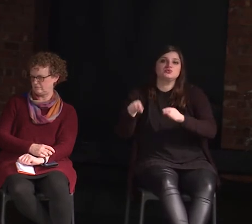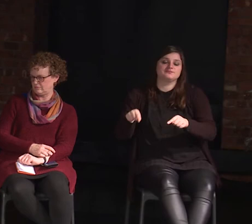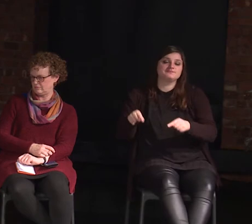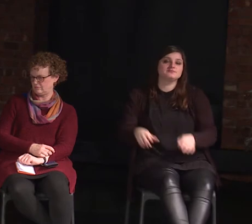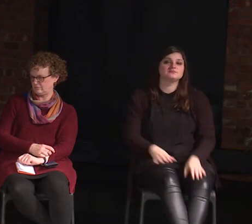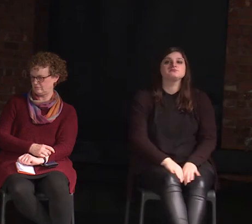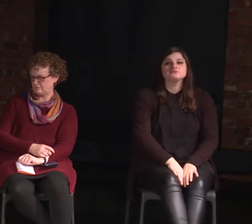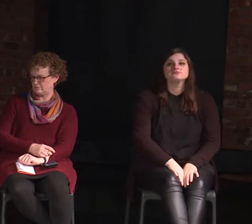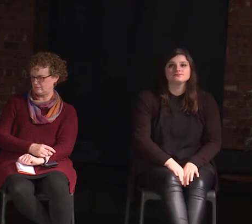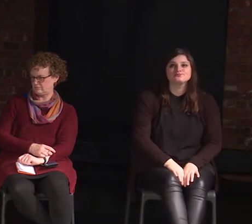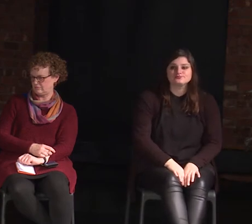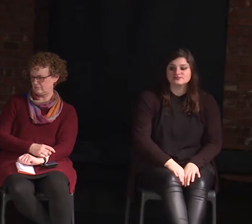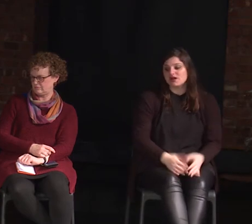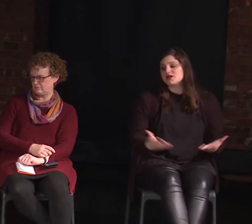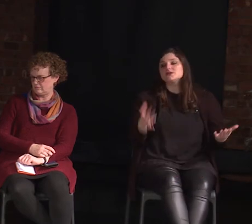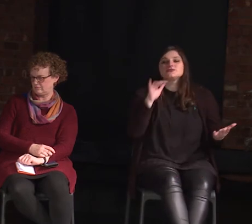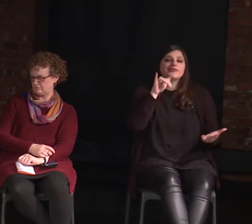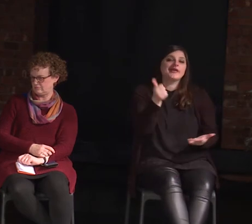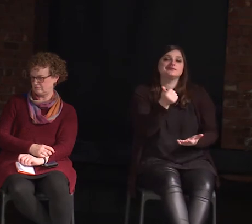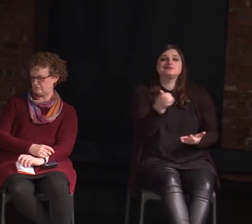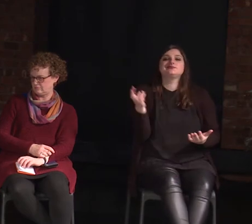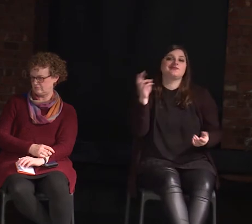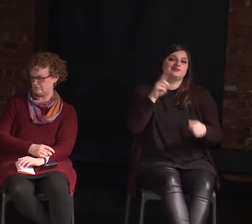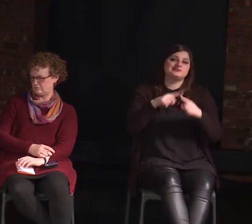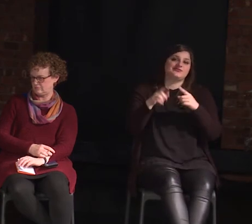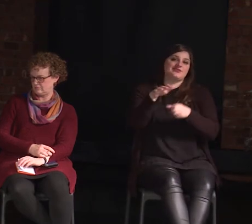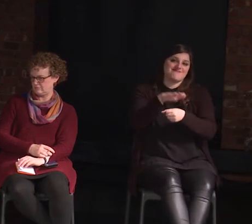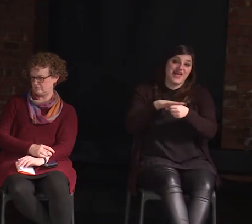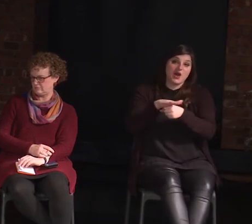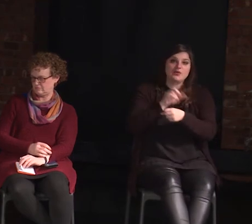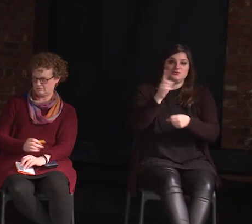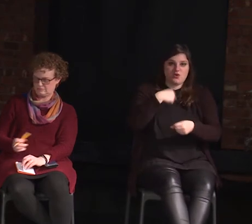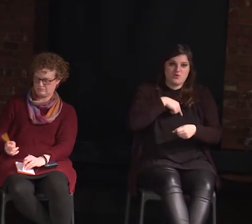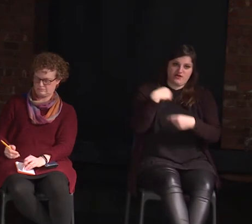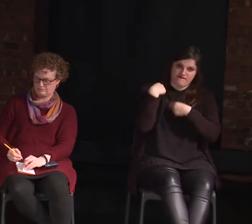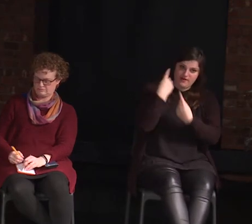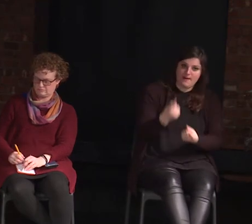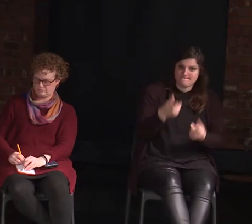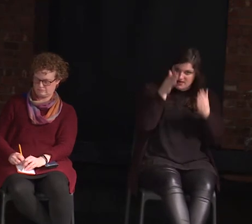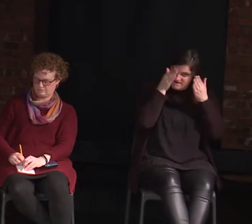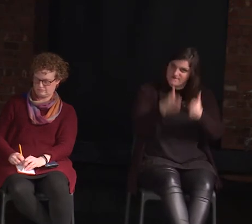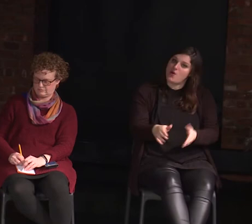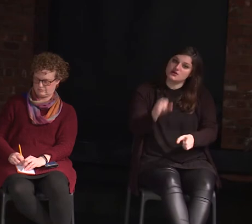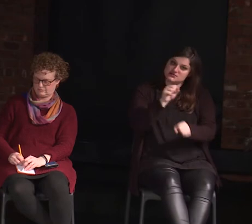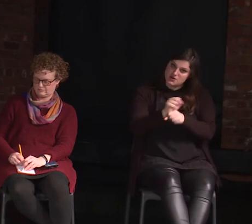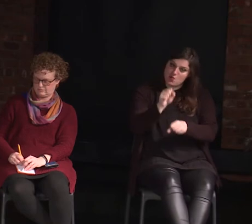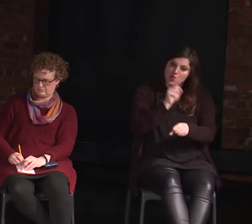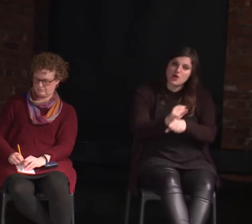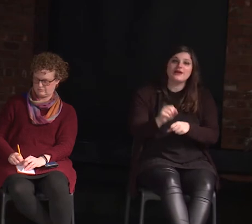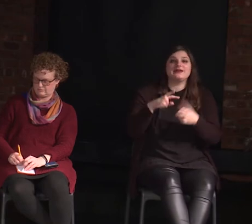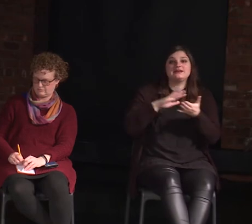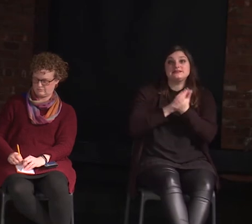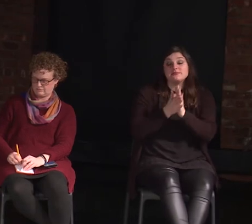Those were a couple of areas where I would say we had been working, which have become even greater priorities.